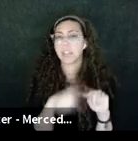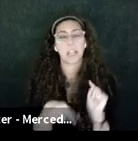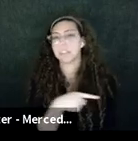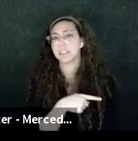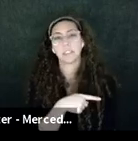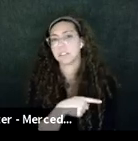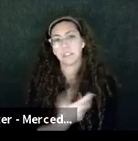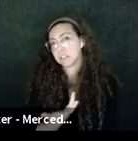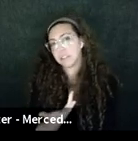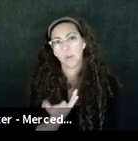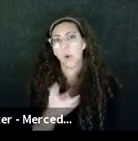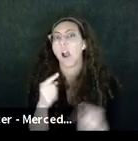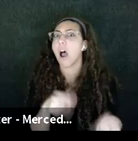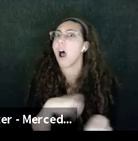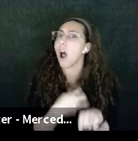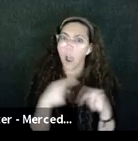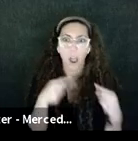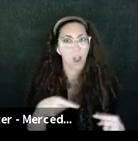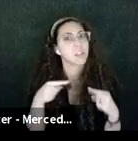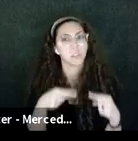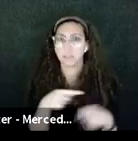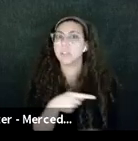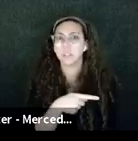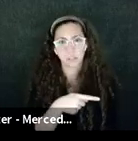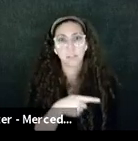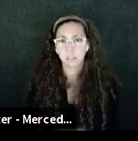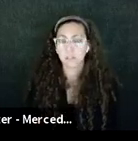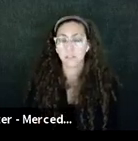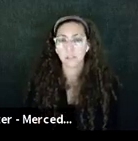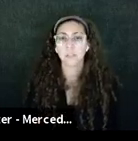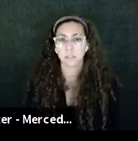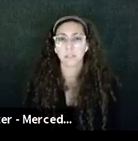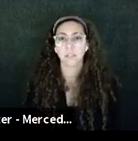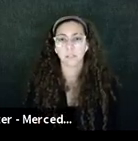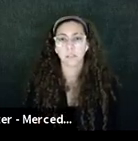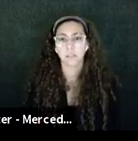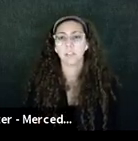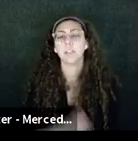Jason Williams: And with that comes a lot of challenges. And so again, variation is kind of the norm.